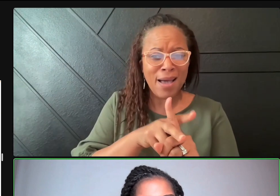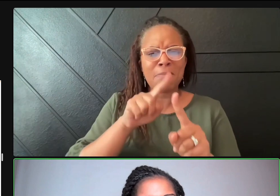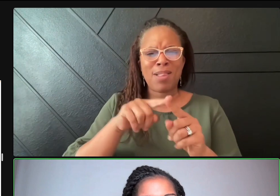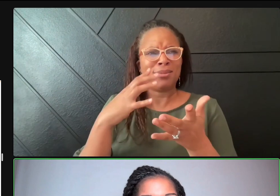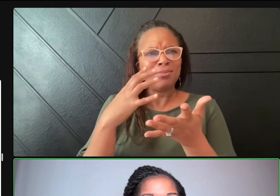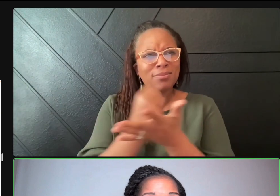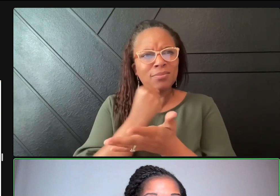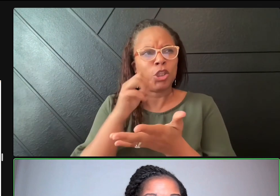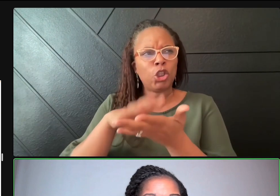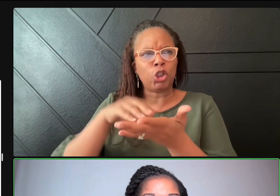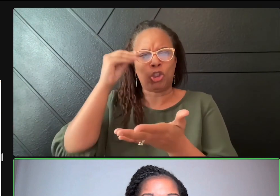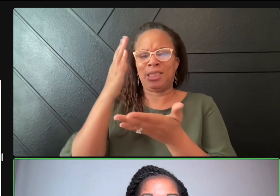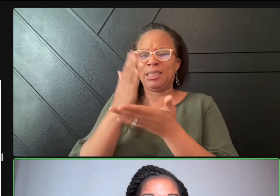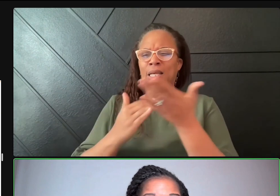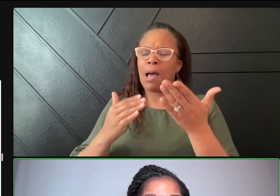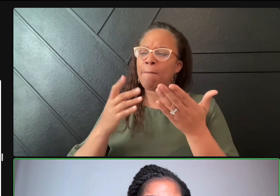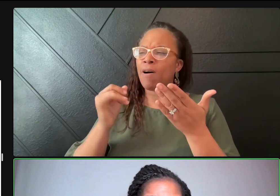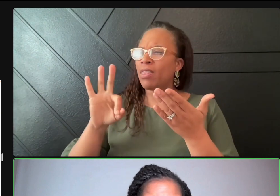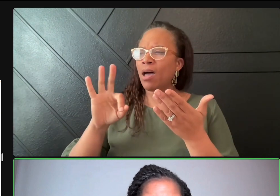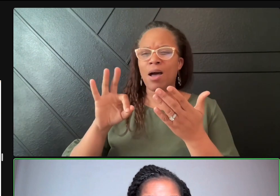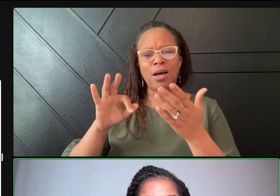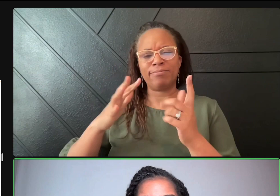It's knowledge application.